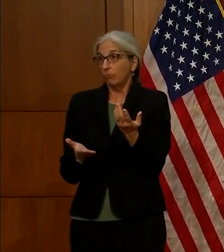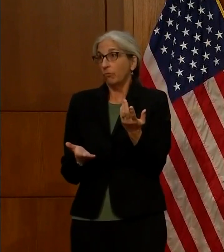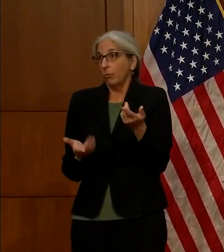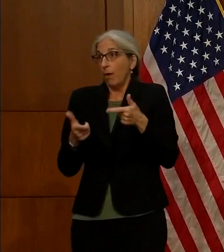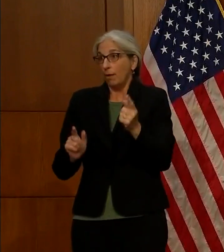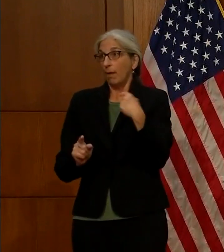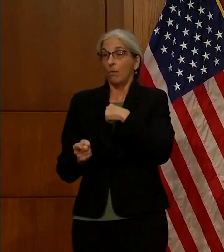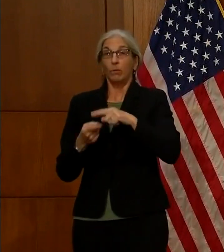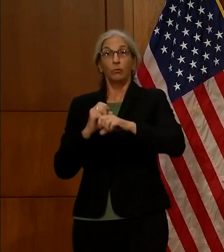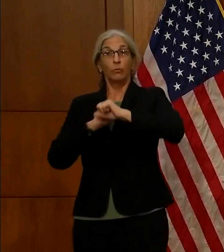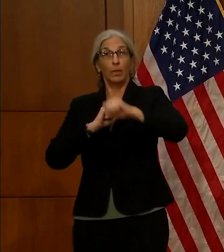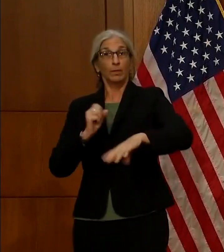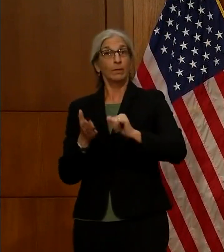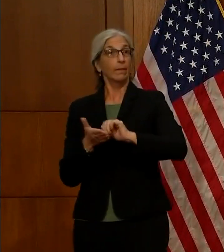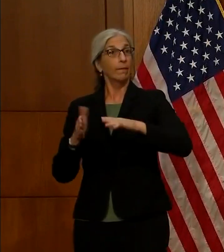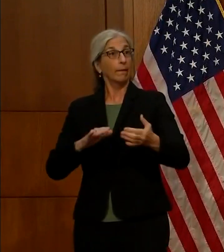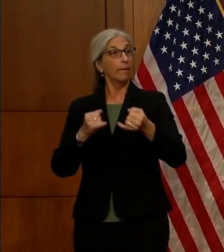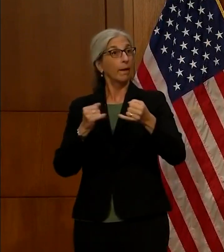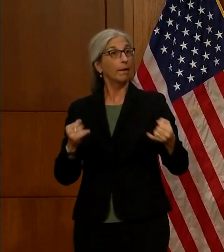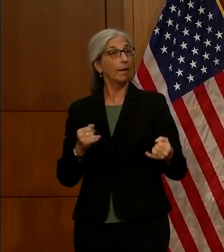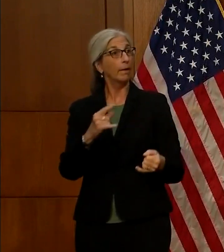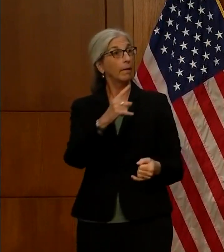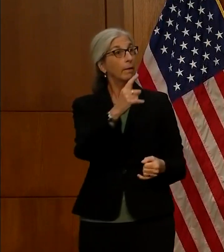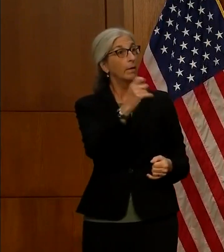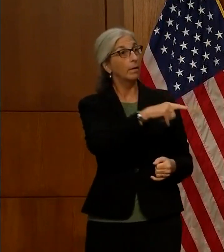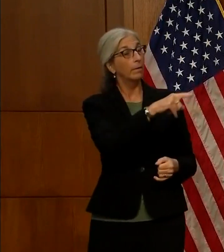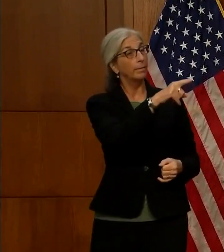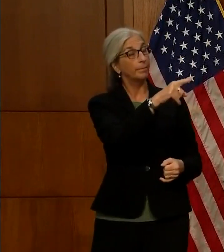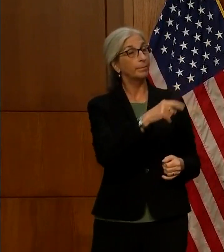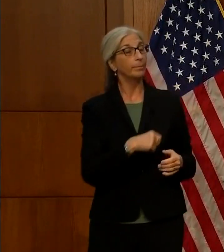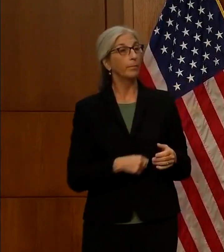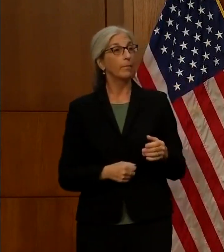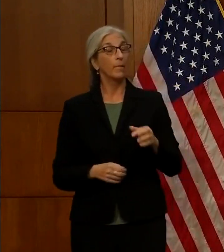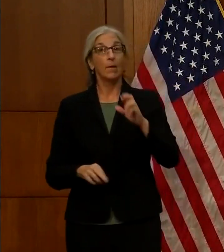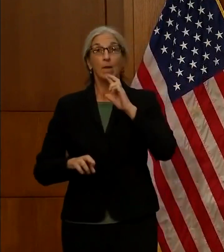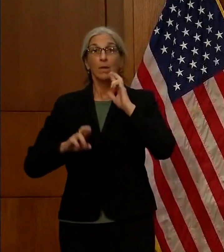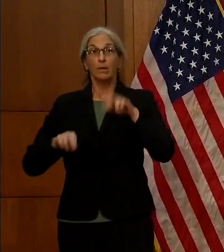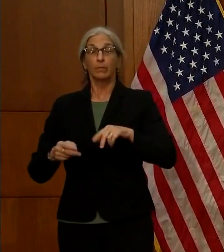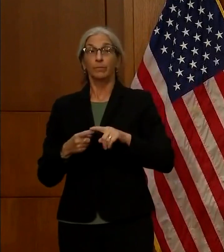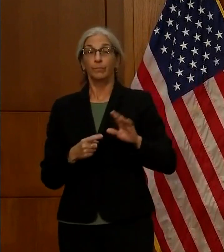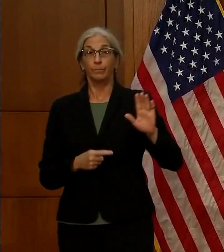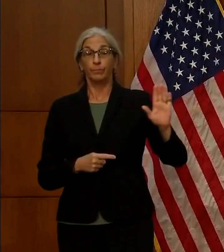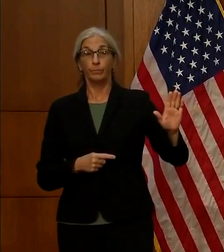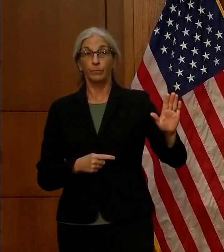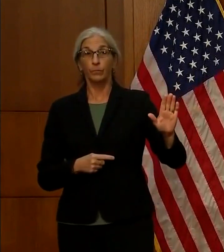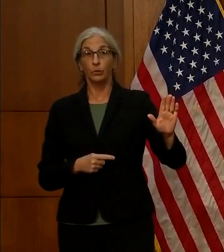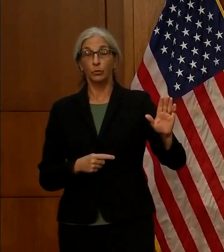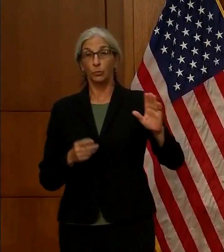AND MAKING SURE THAT WE CAN